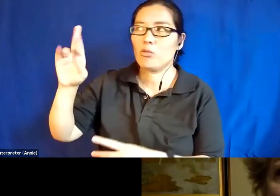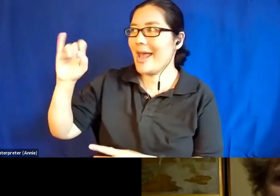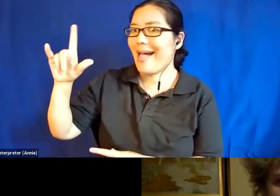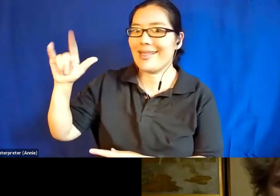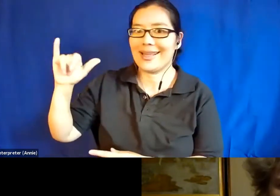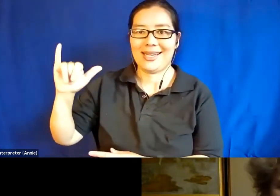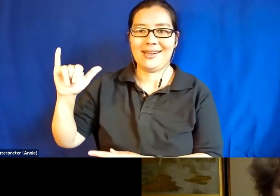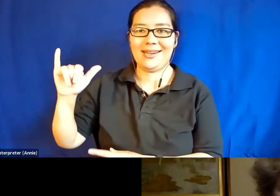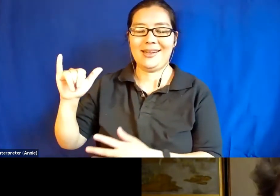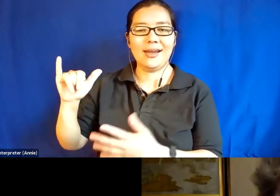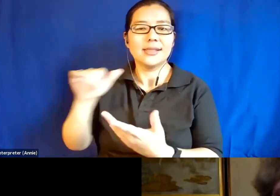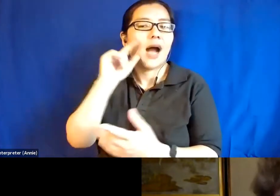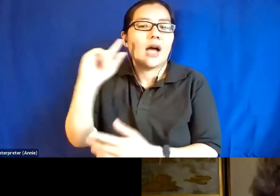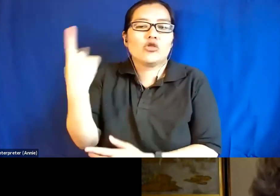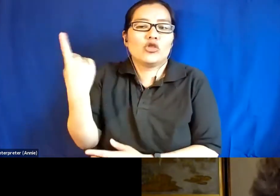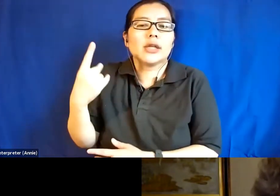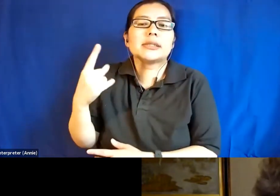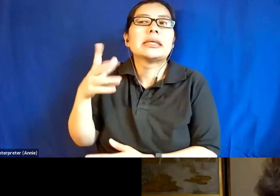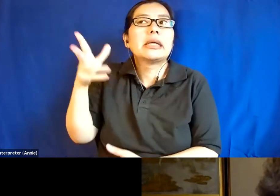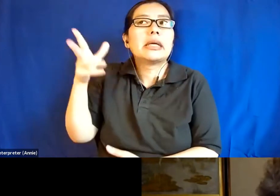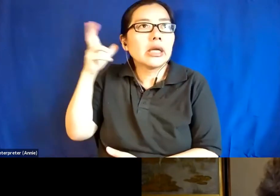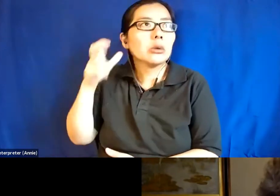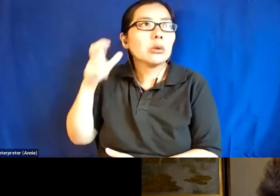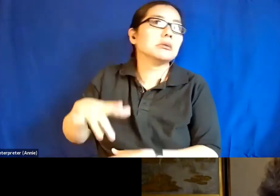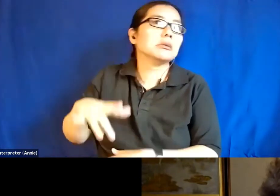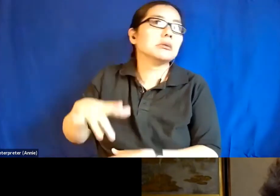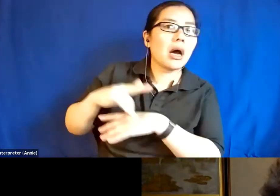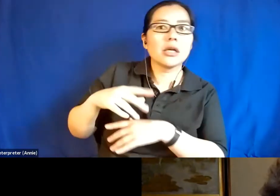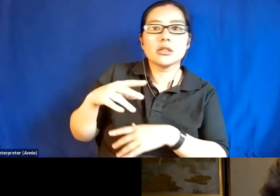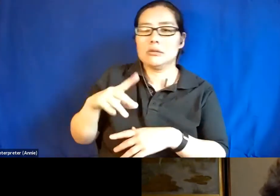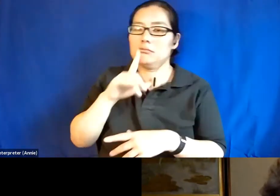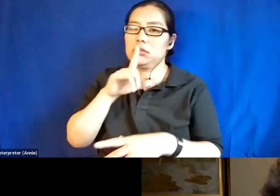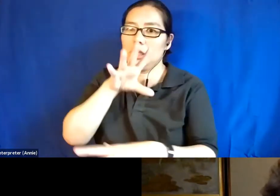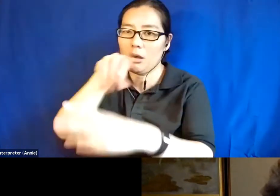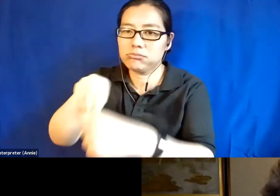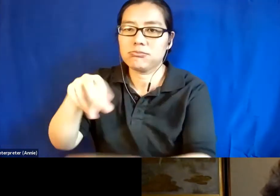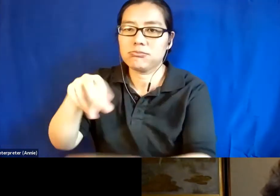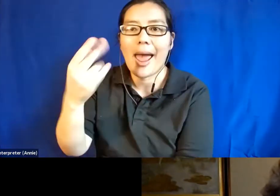touch and even haptics. So that's very cool. I'm looking forward to